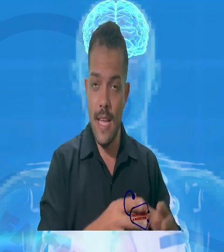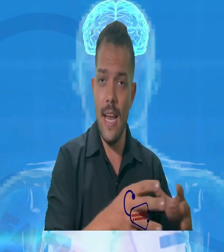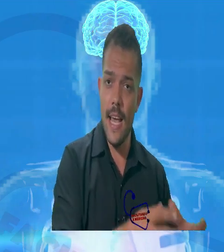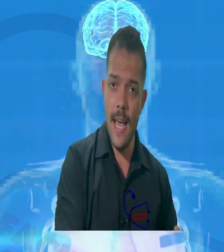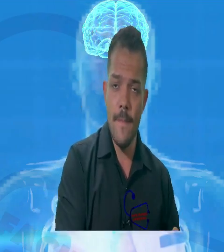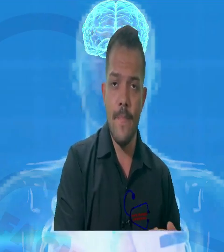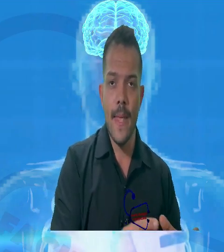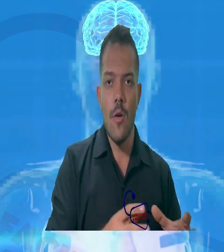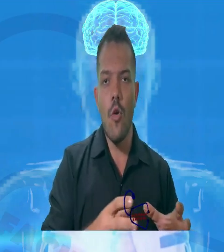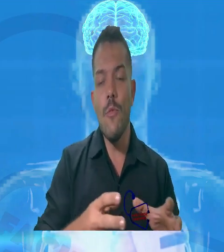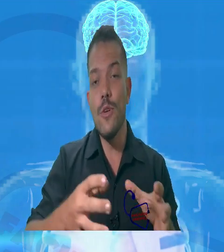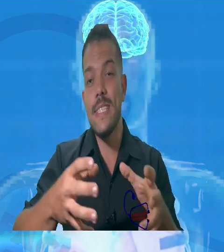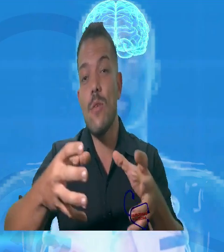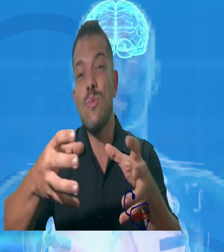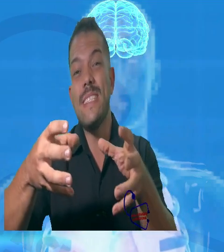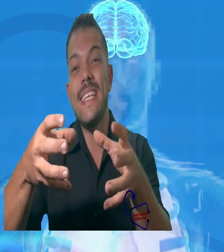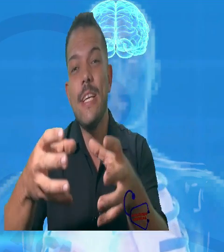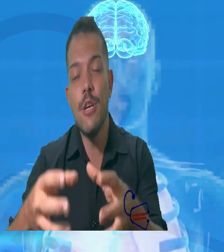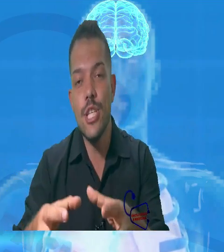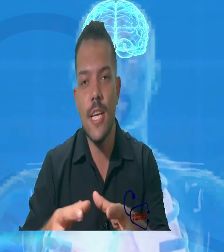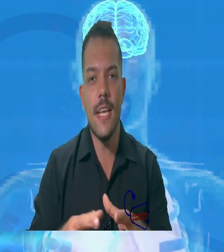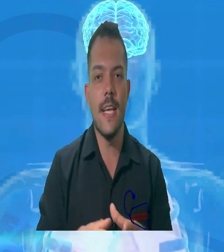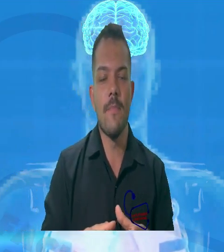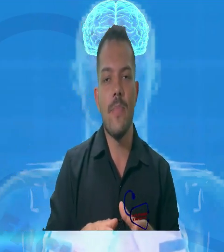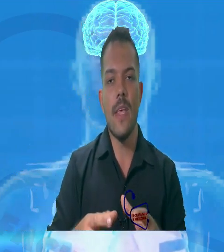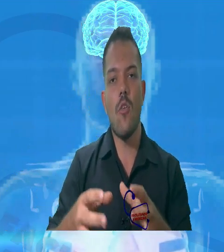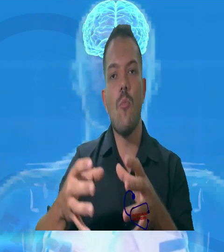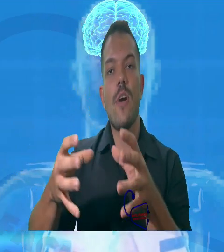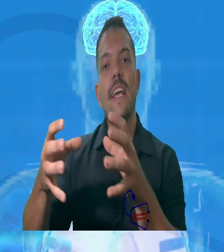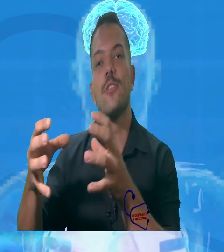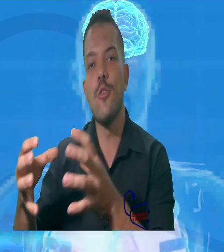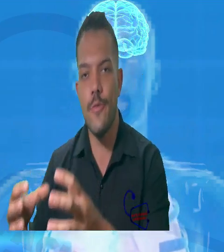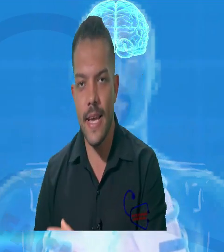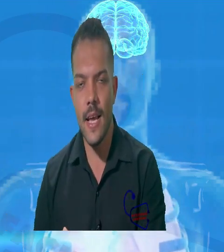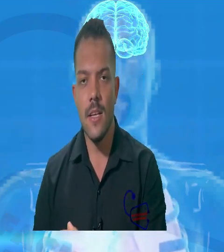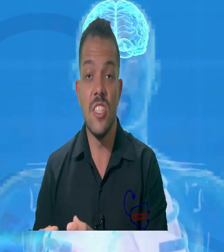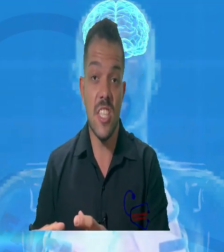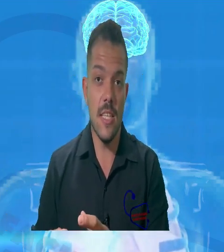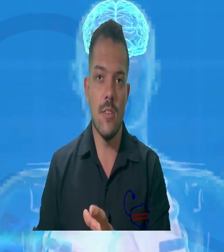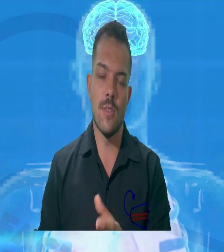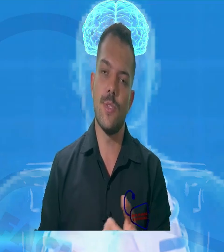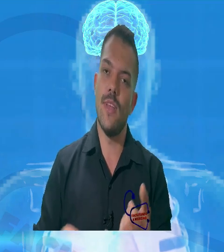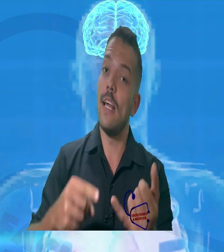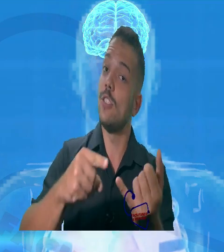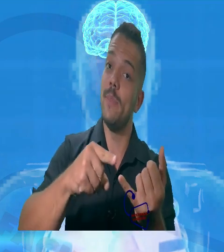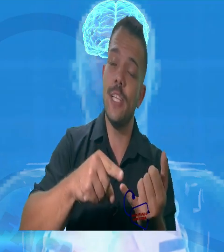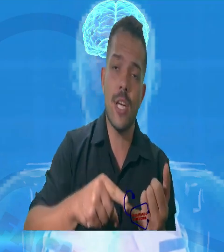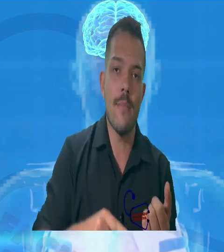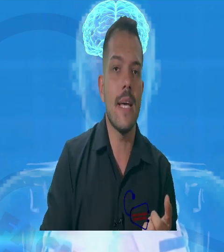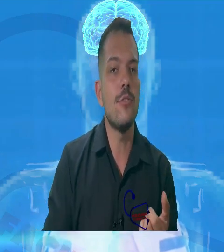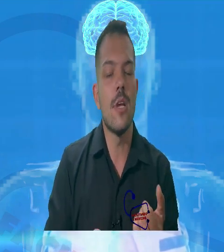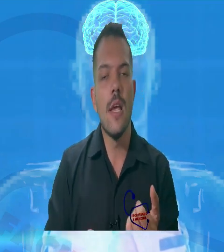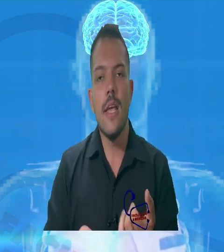it is, how you managed to acquire it and how to solve it Yes, we are going to talk about the medicines and